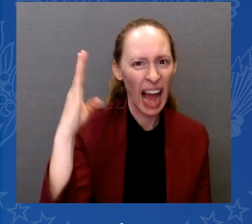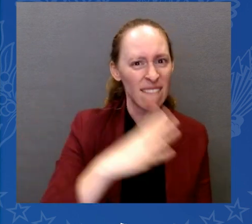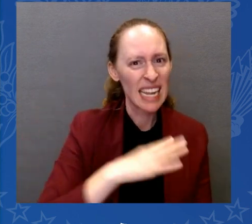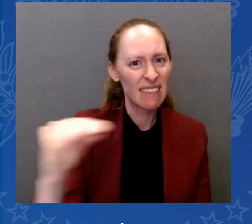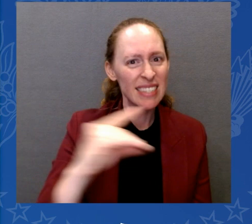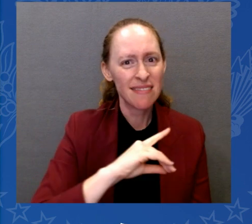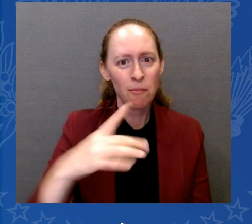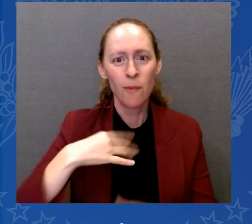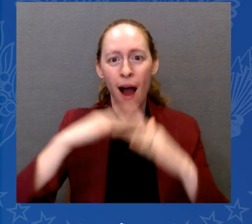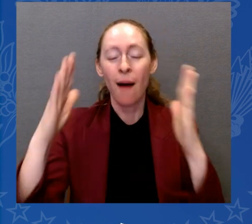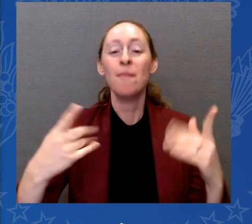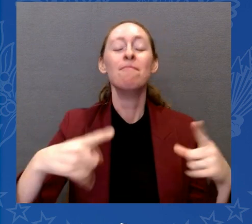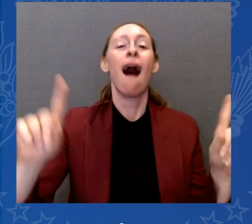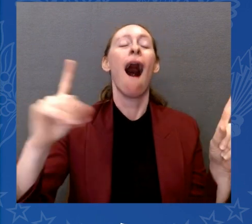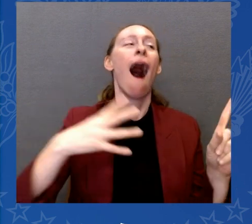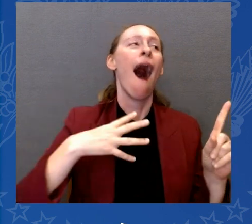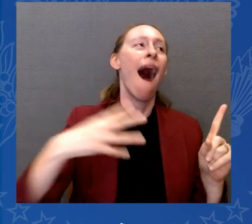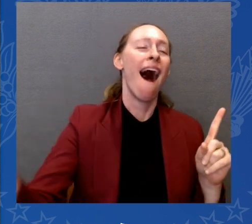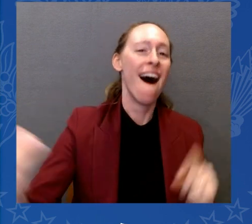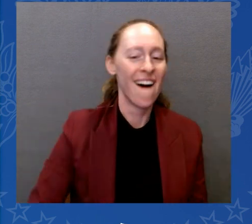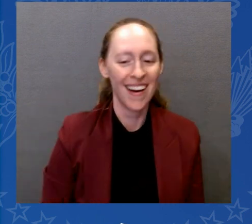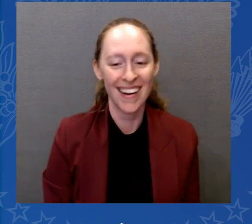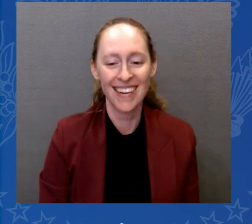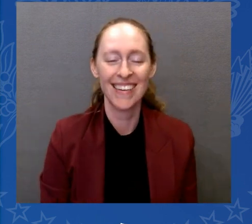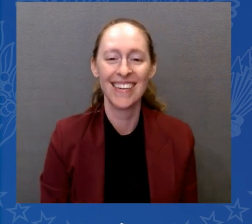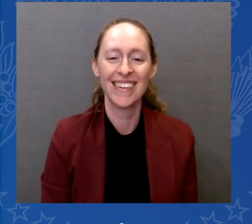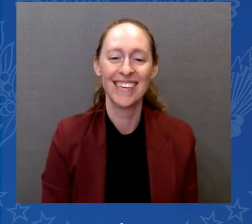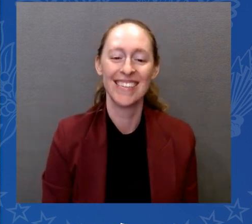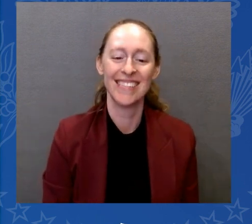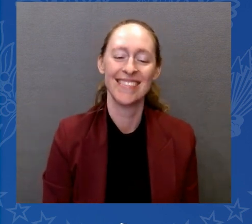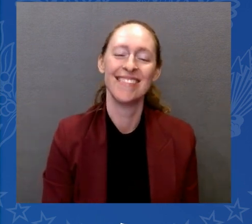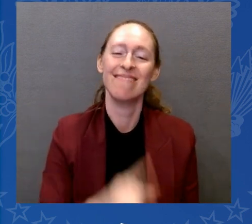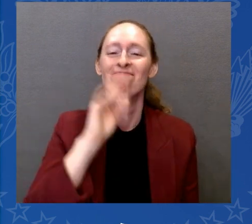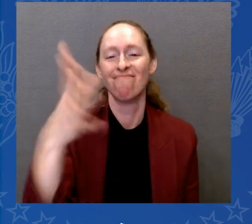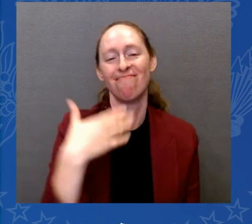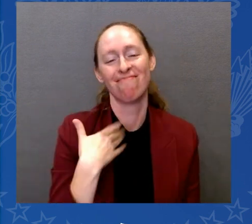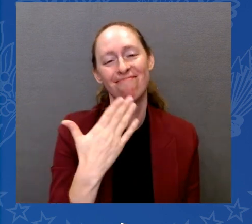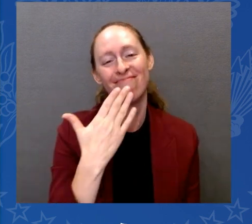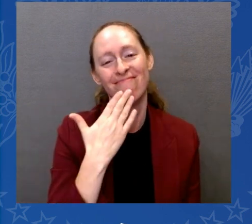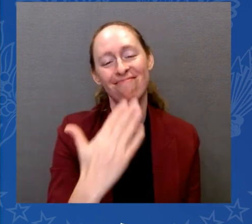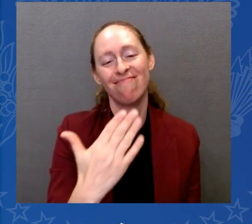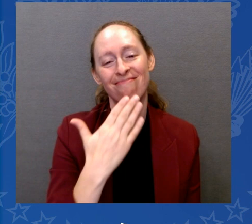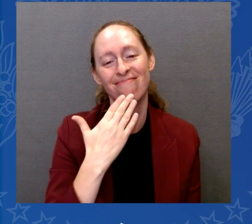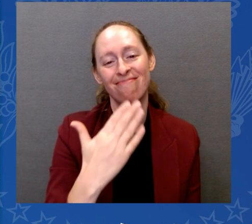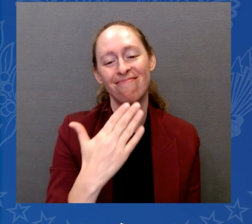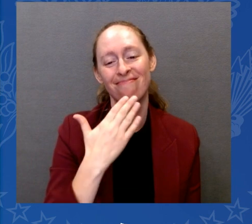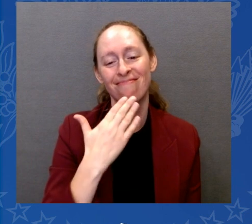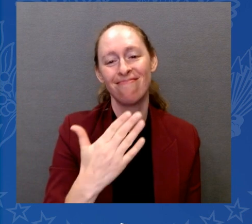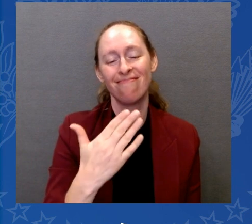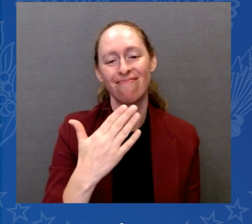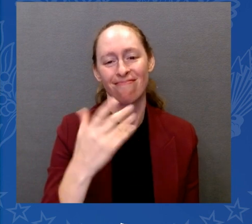because this is your progeny, this magnificent land. You've been great stewards of these sacred lands.